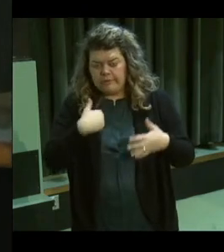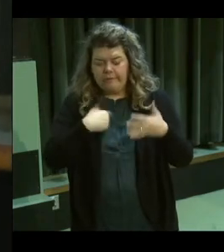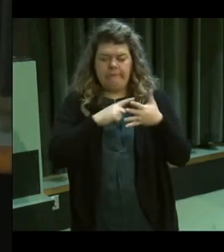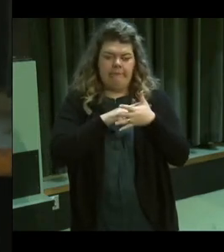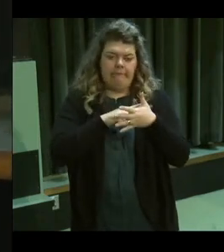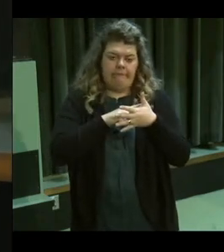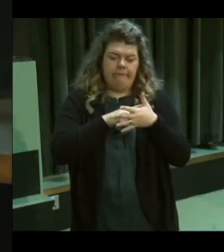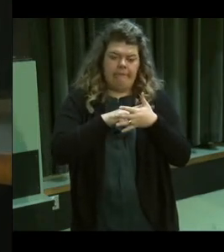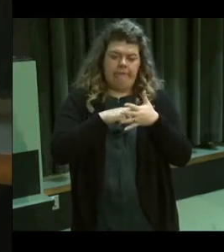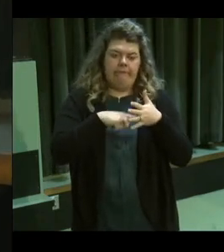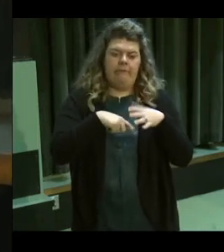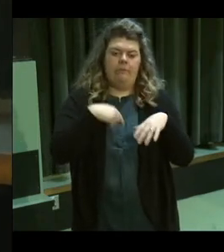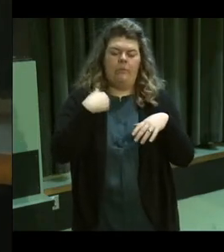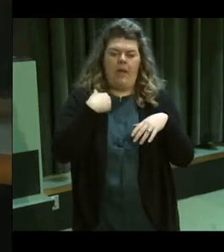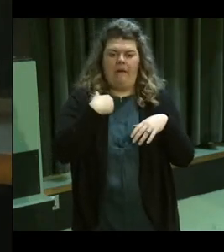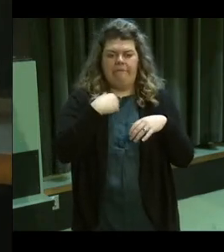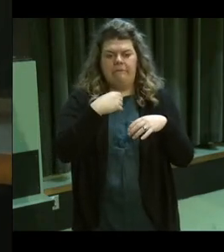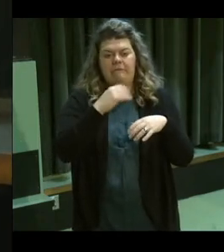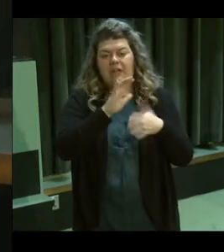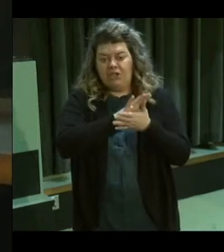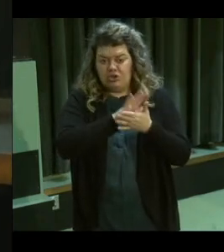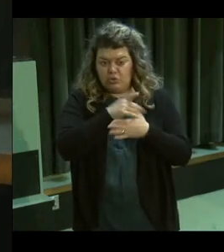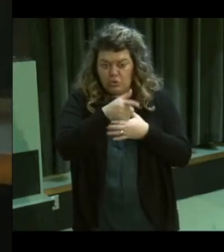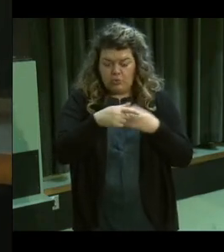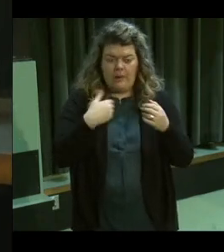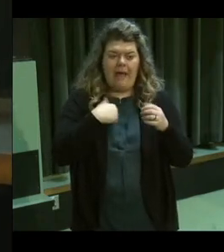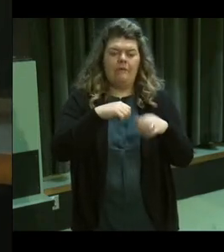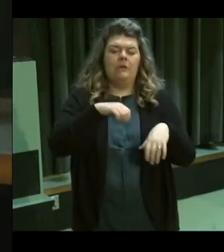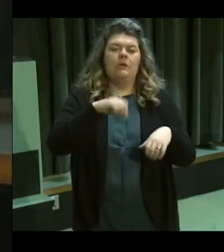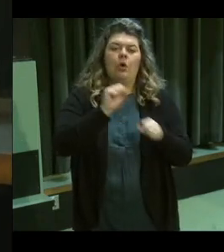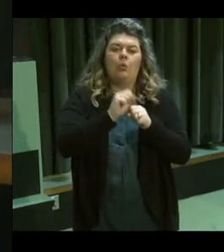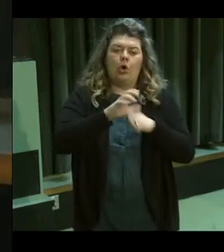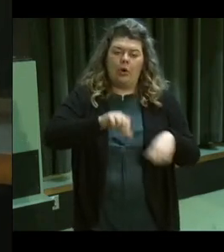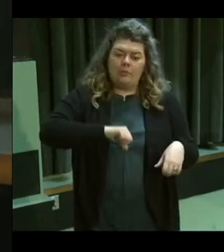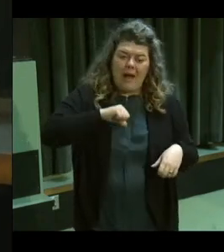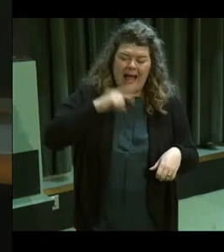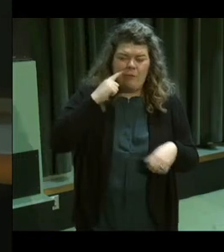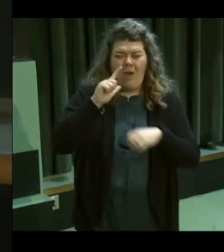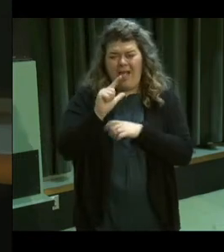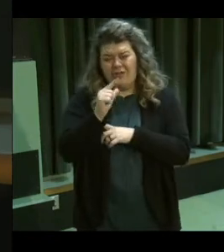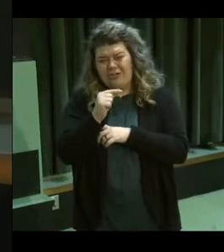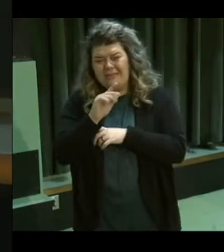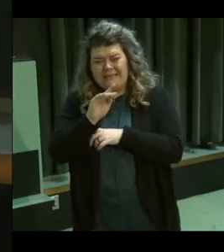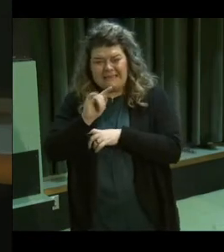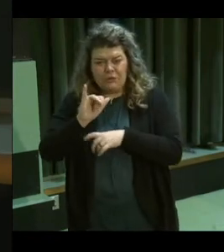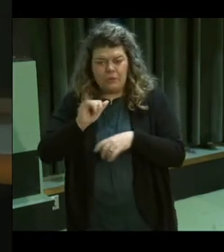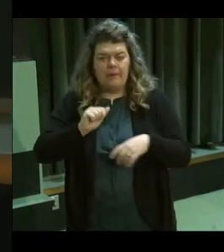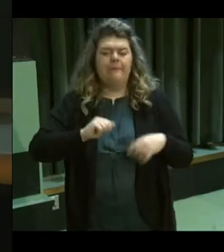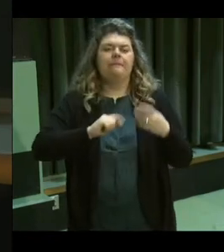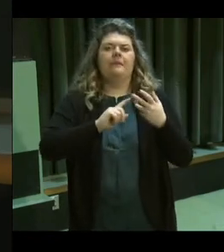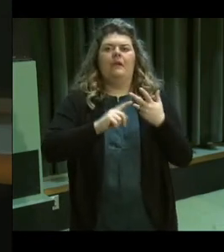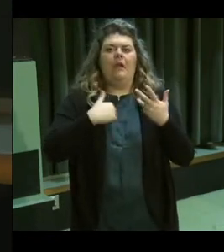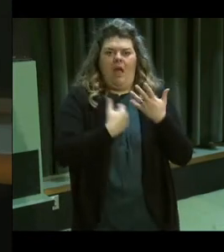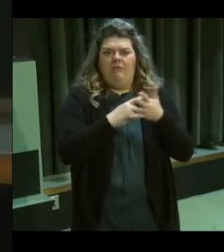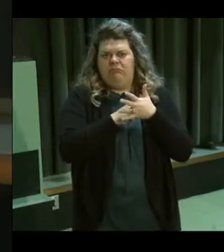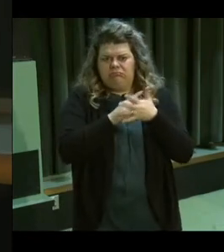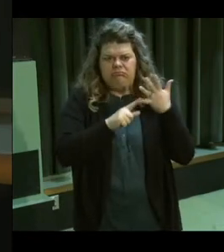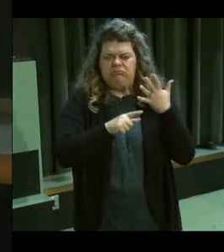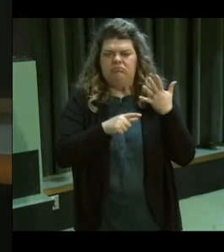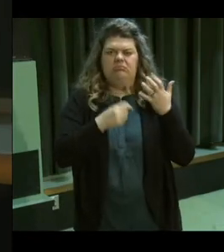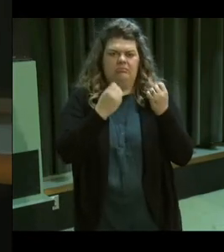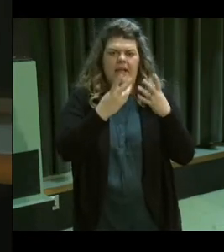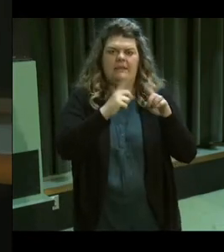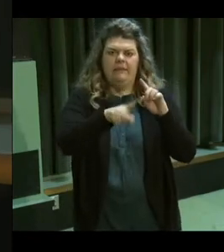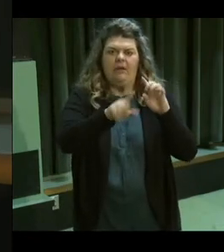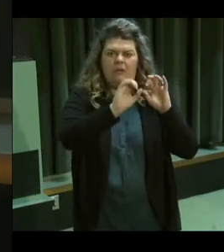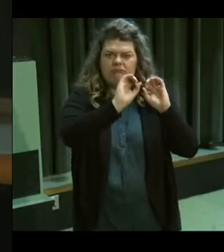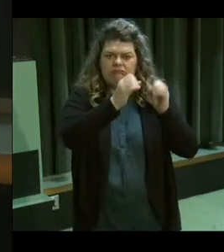Institute. We have, worker pride